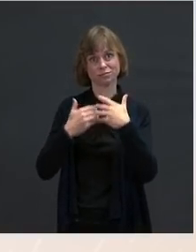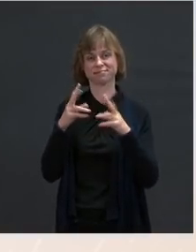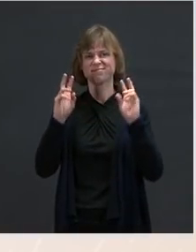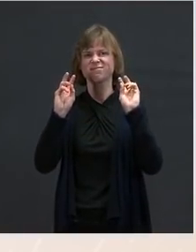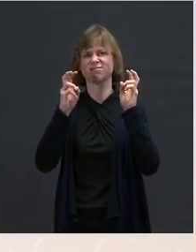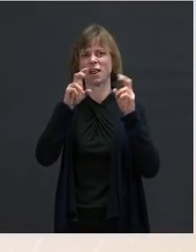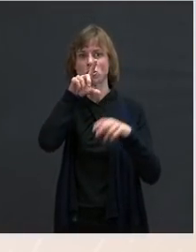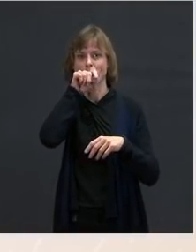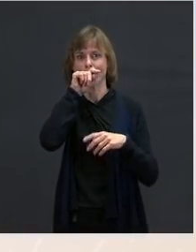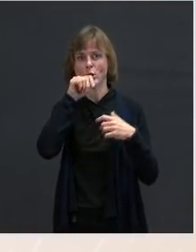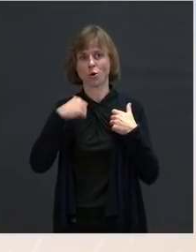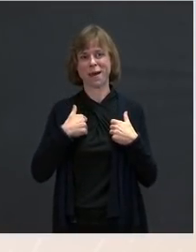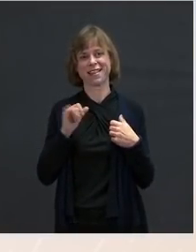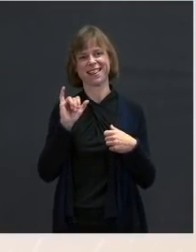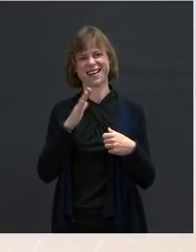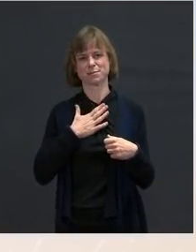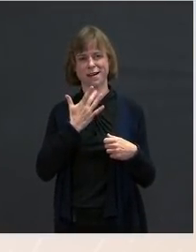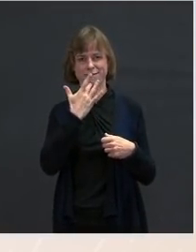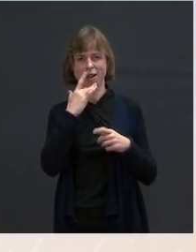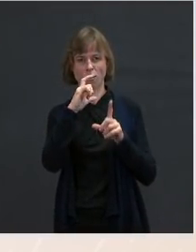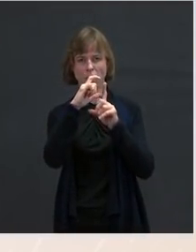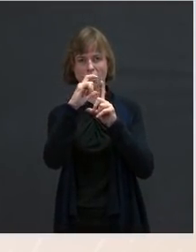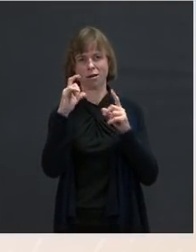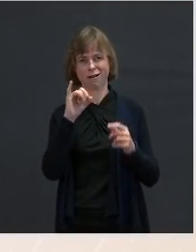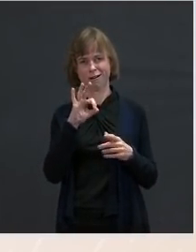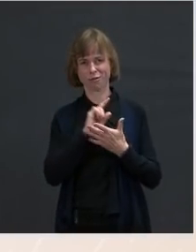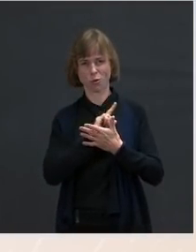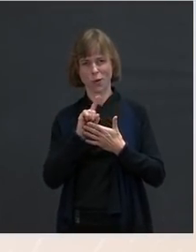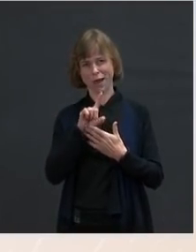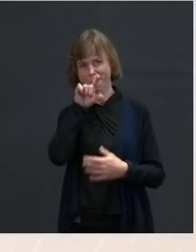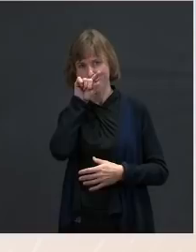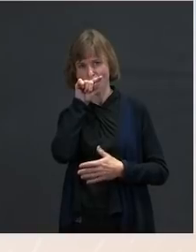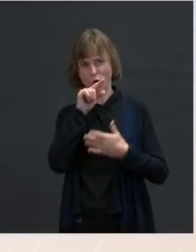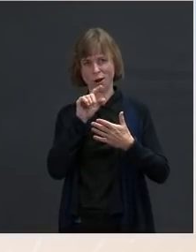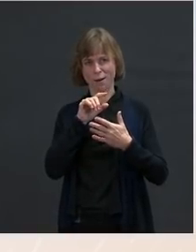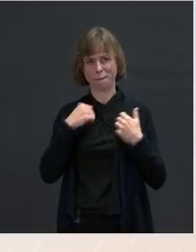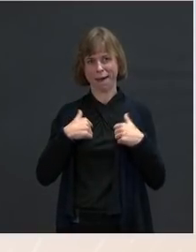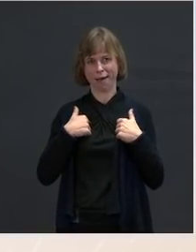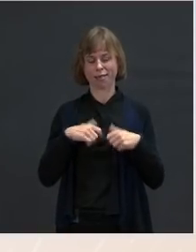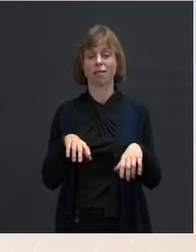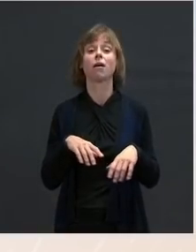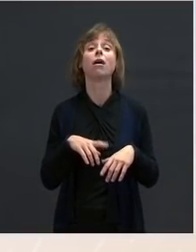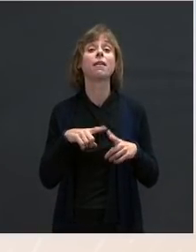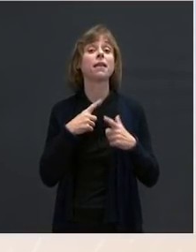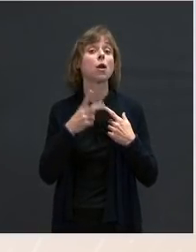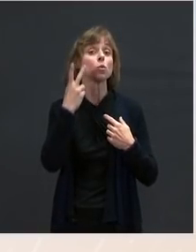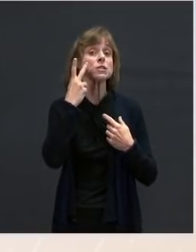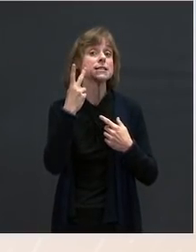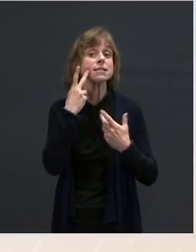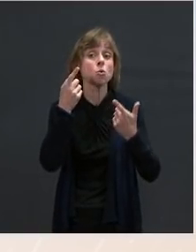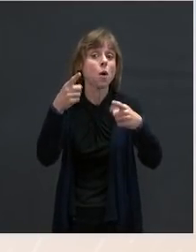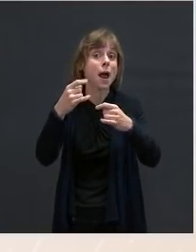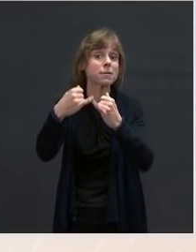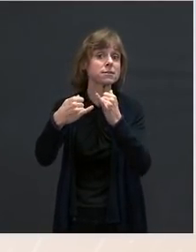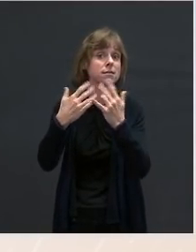my favorite term of the week. And we'll see what comes out on the other end. And then what it looks like for members of Congress and --